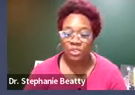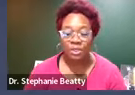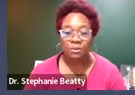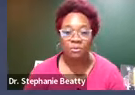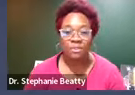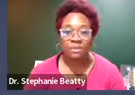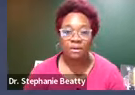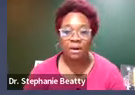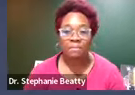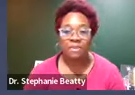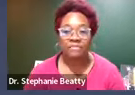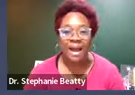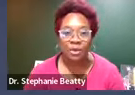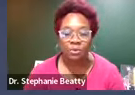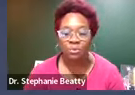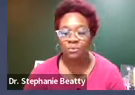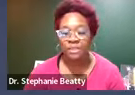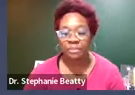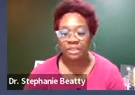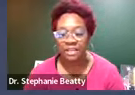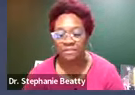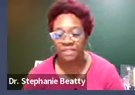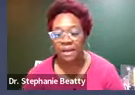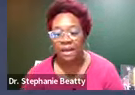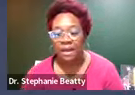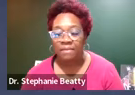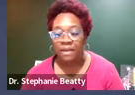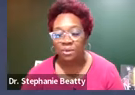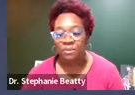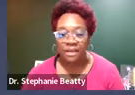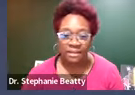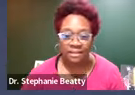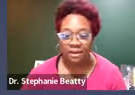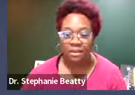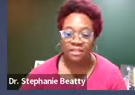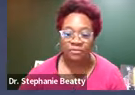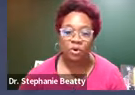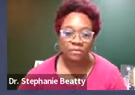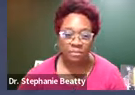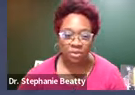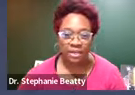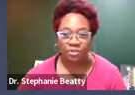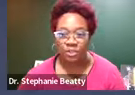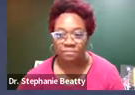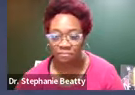which includes the values and beliefs, and they use ASL as a form of communication.